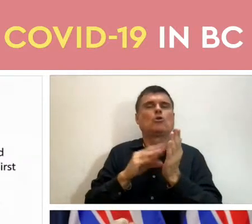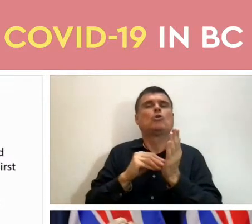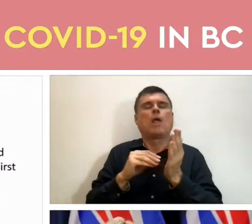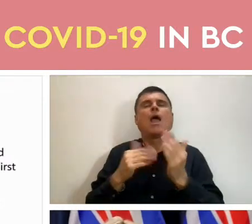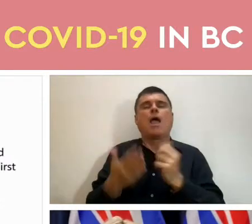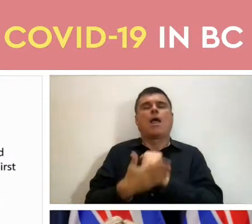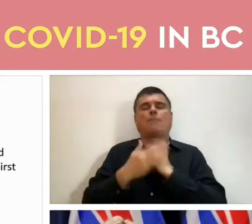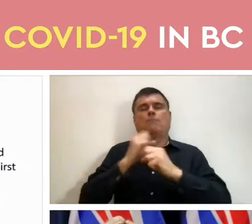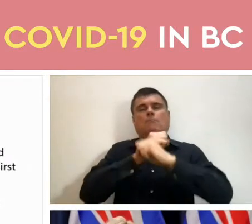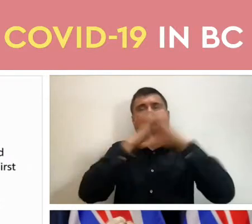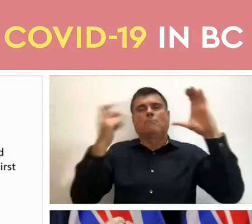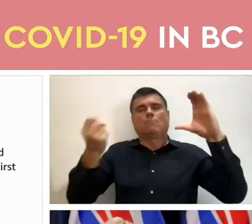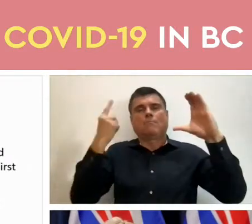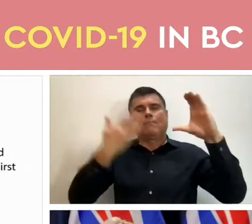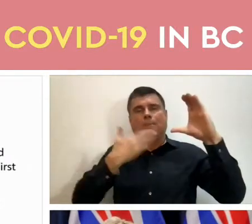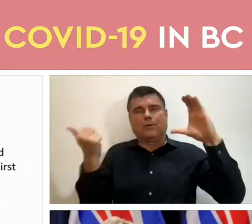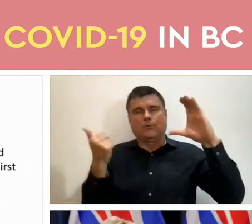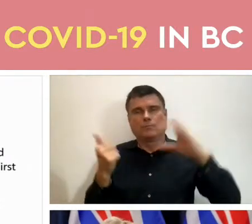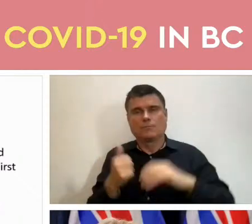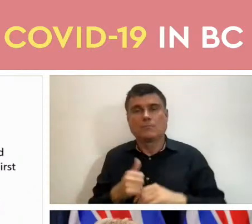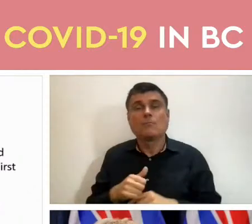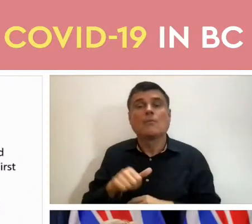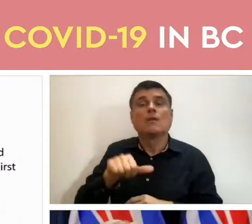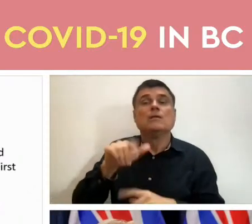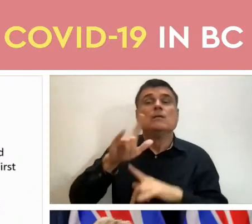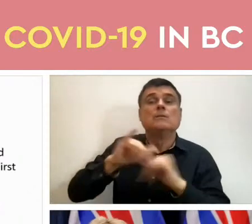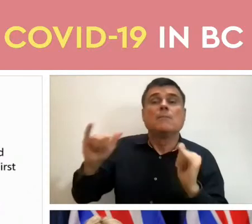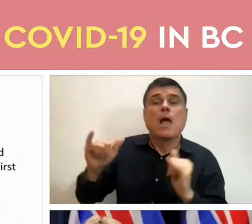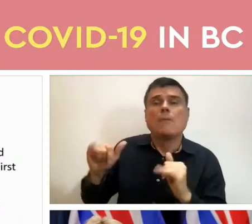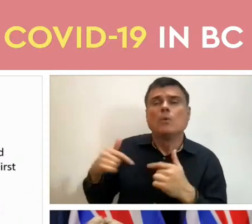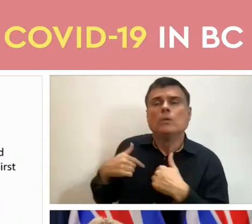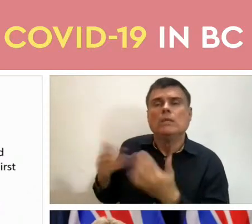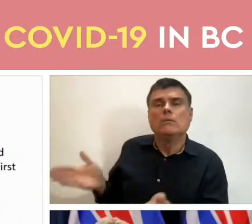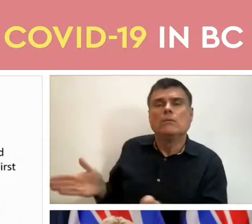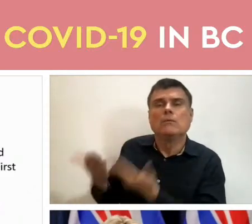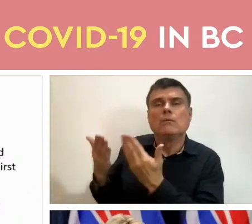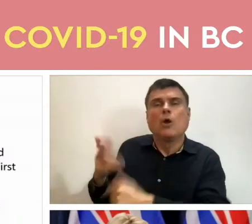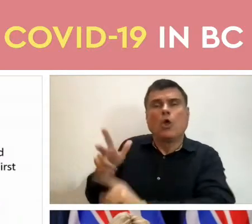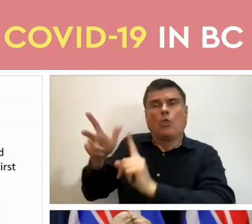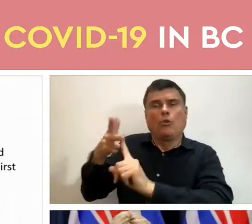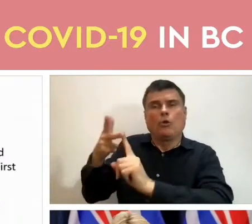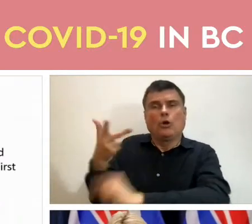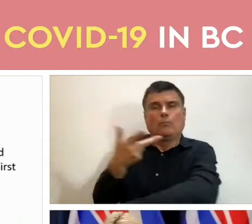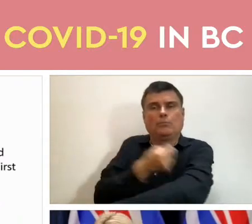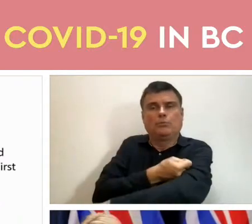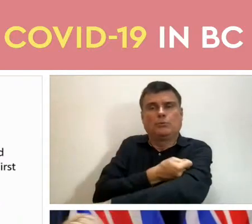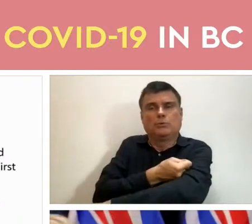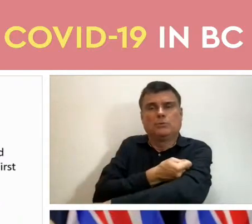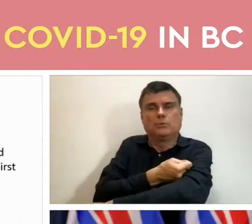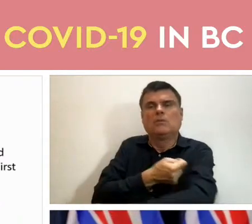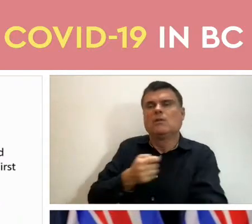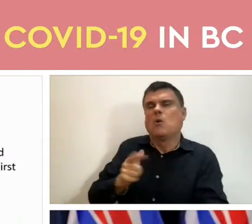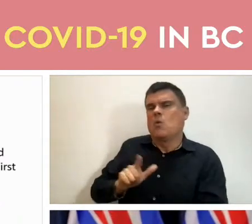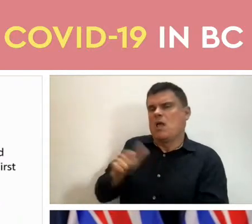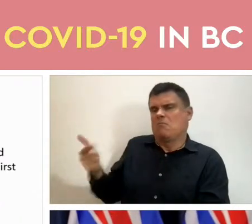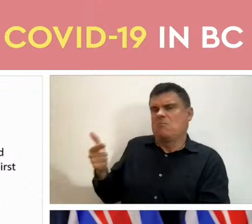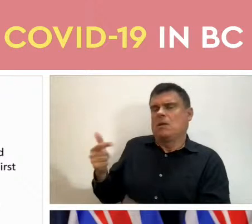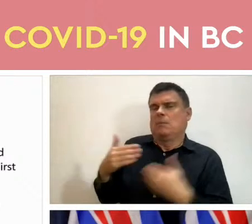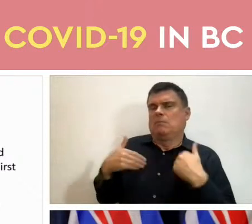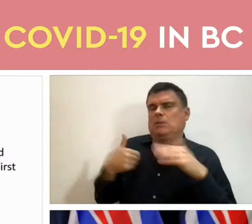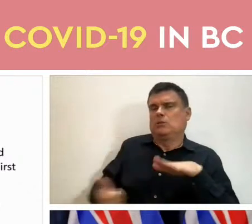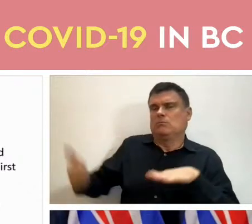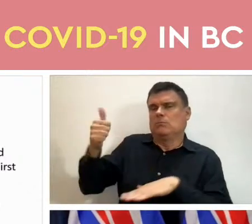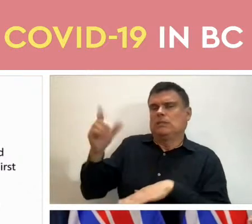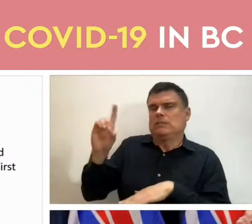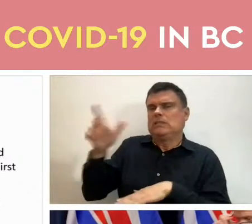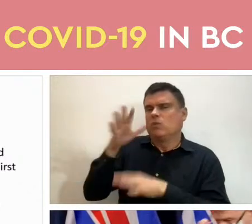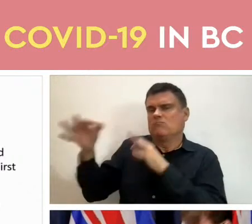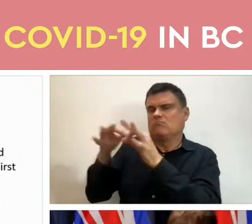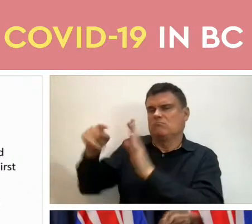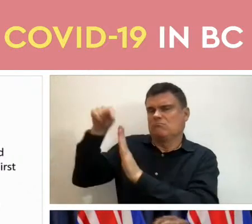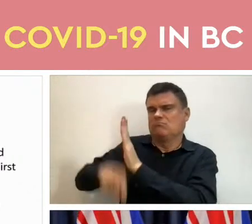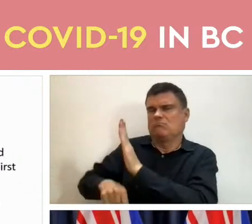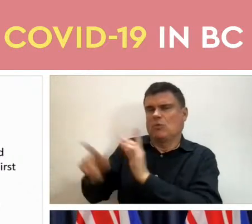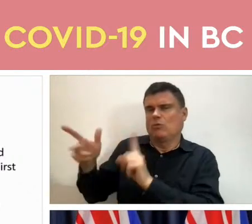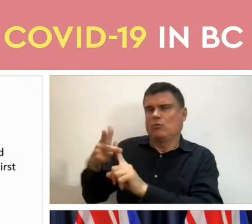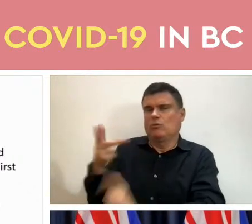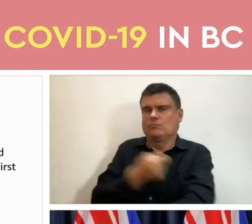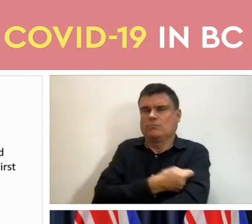and I will now turn it over to